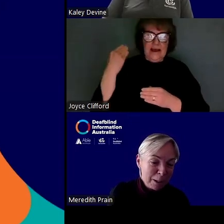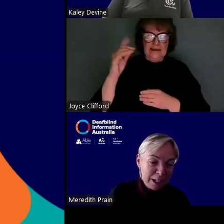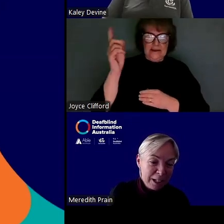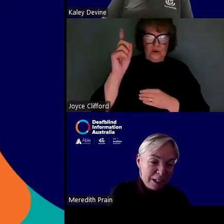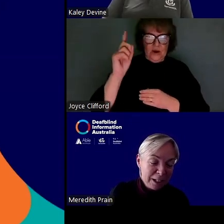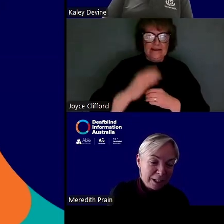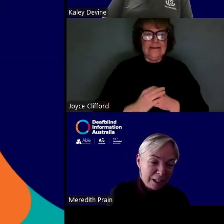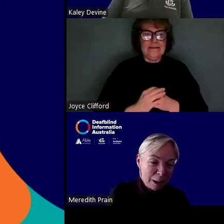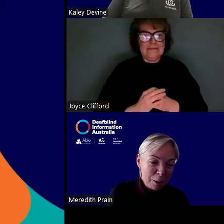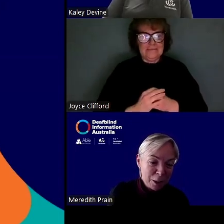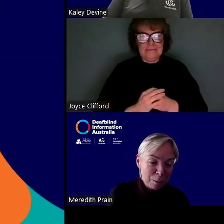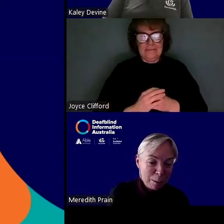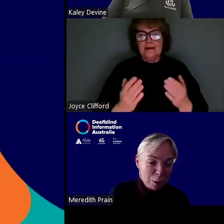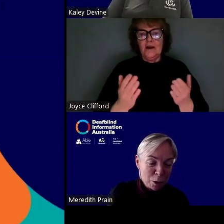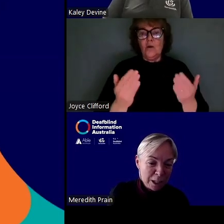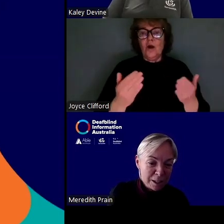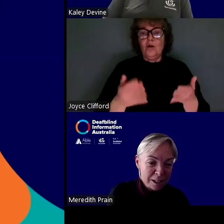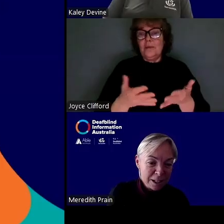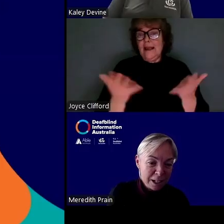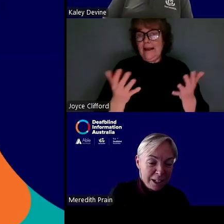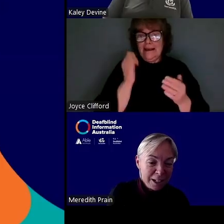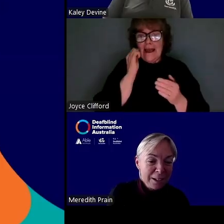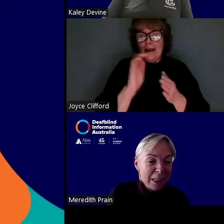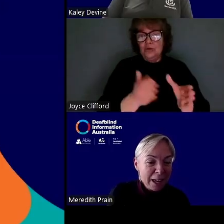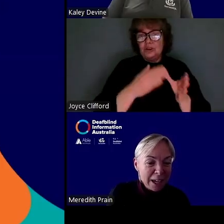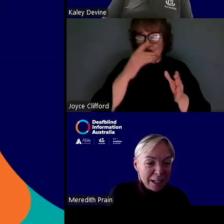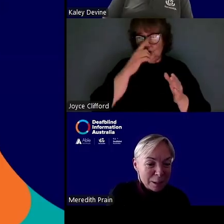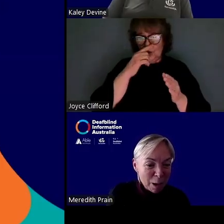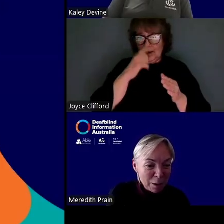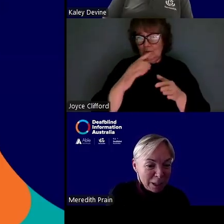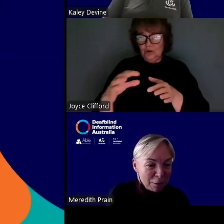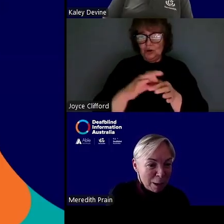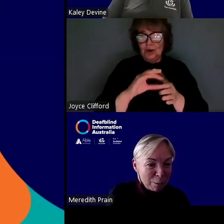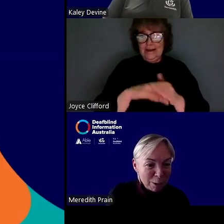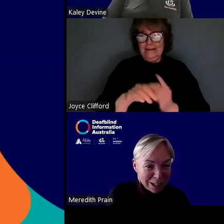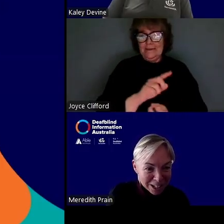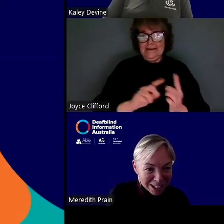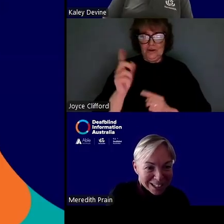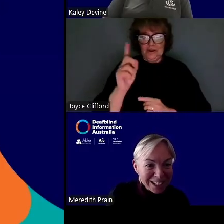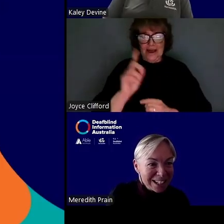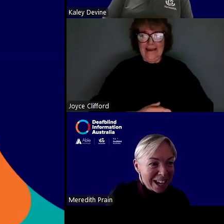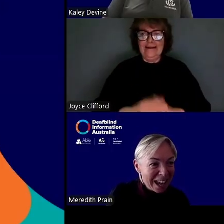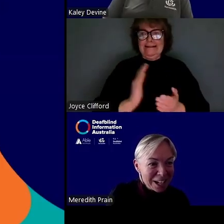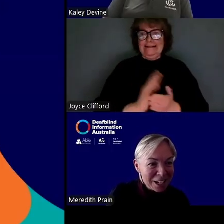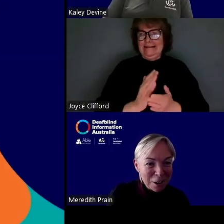any Aboriginal people joining us today. It is my really great pleasure to hand you